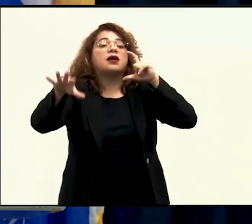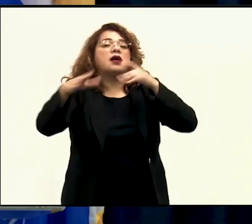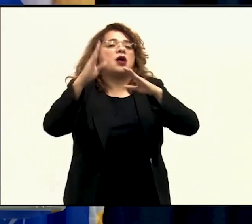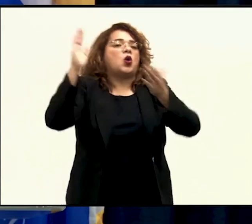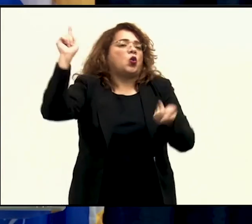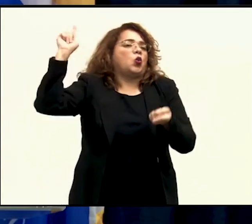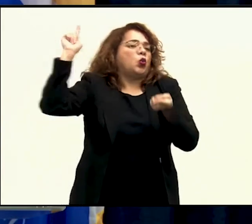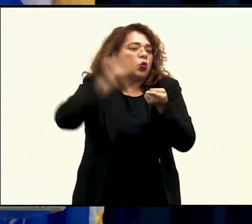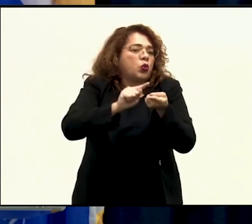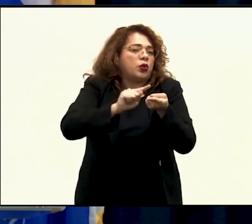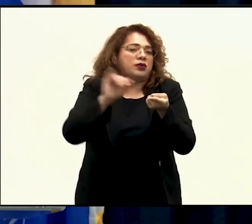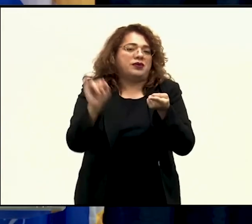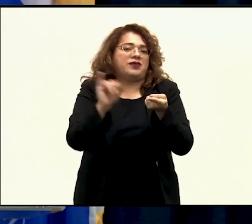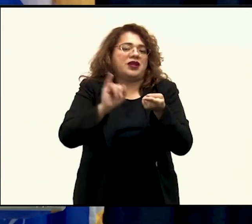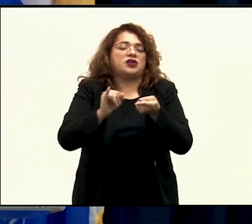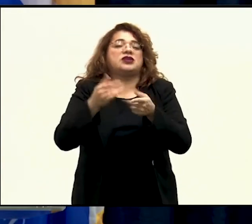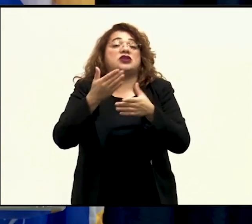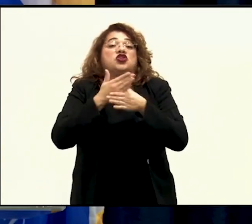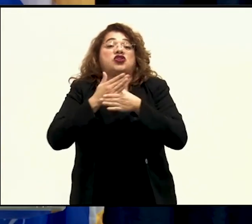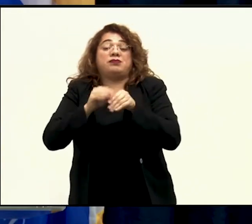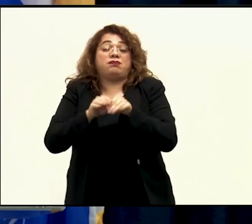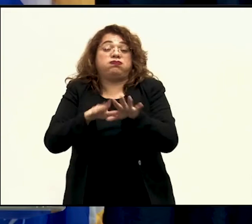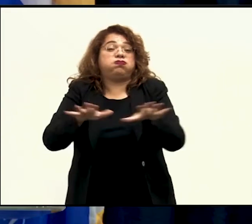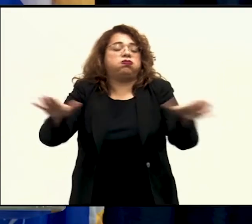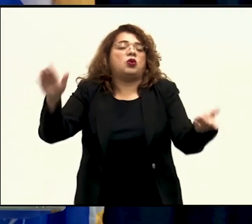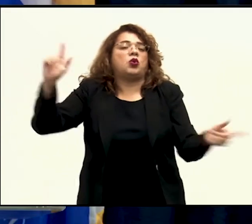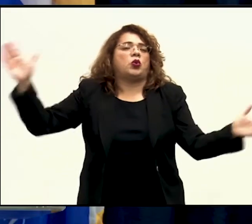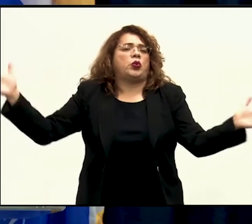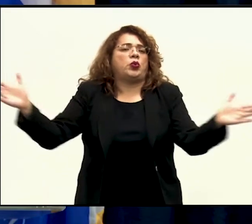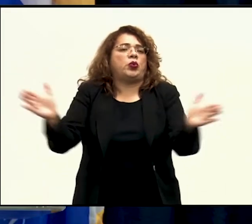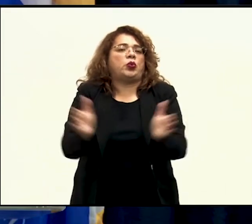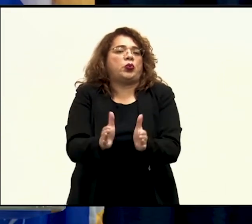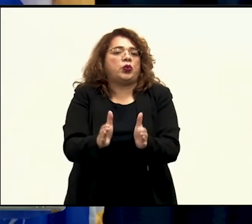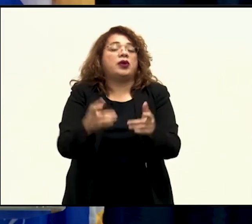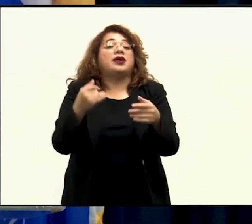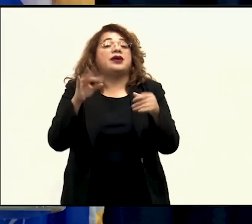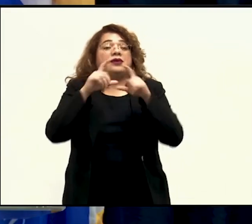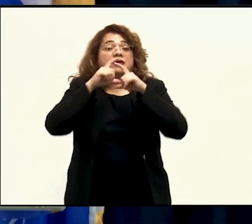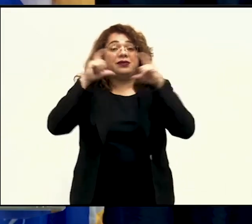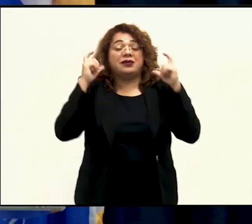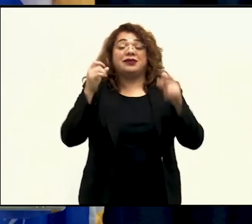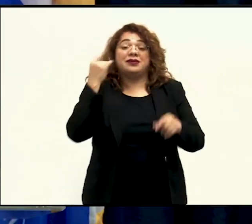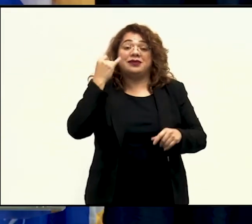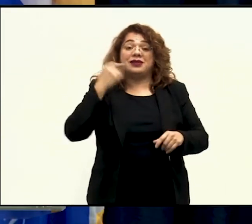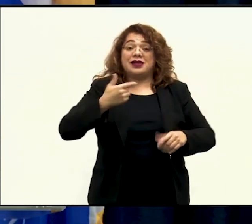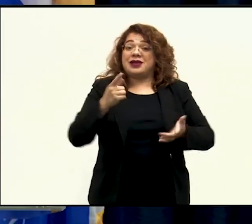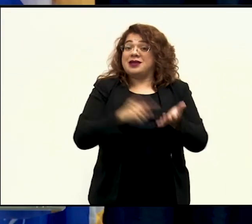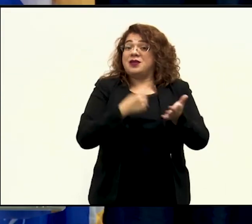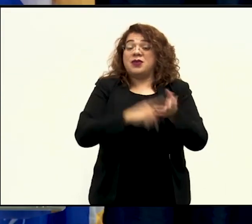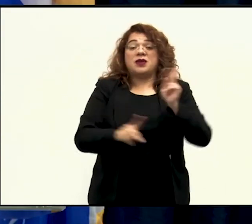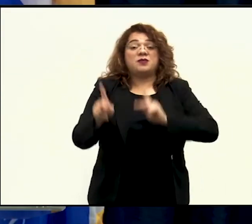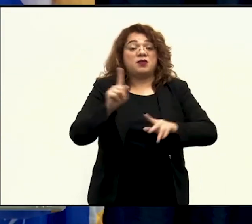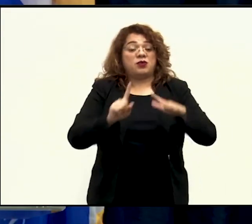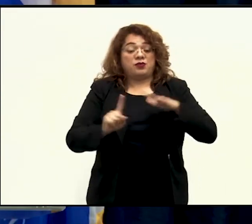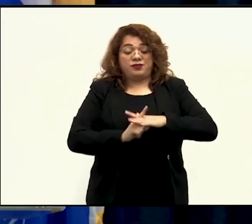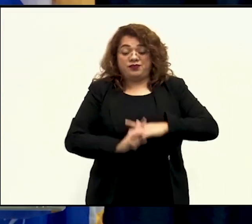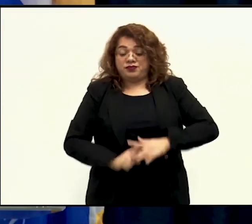It reduces the sharing of the virus which continues to be important for people who have symptoms but hasn't shown up yet right? Or if you're asymptomatic.